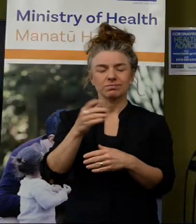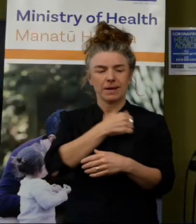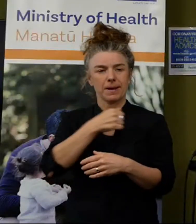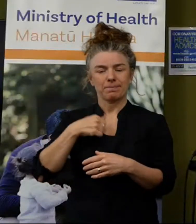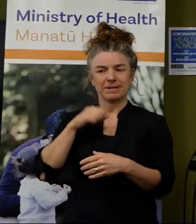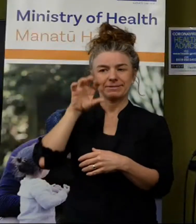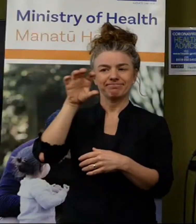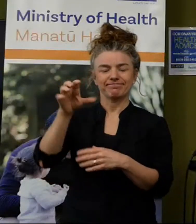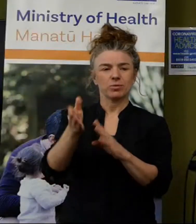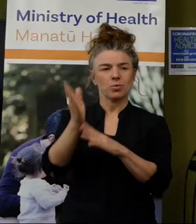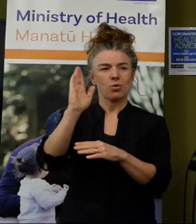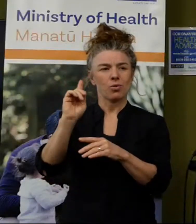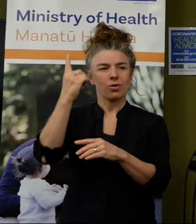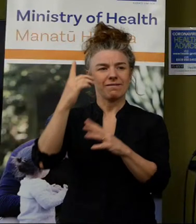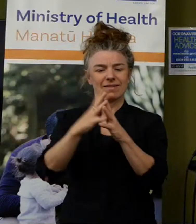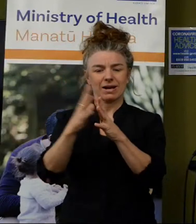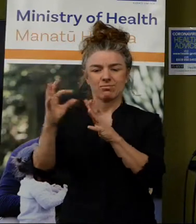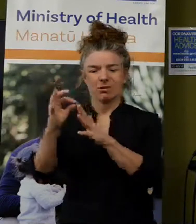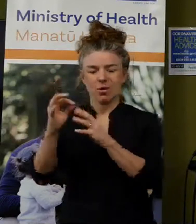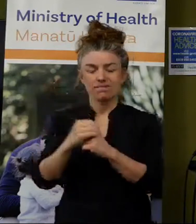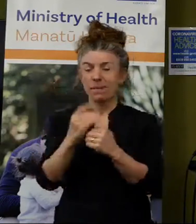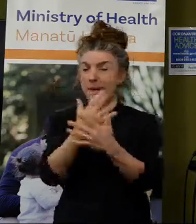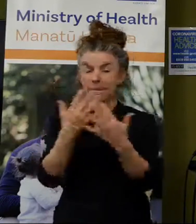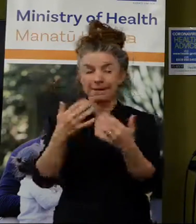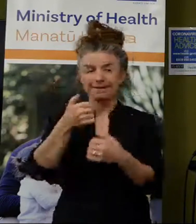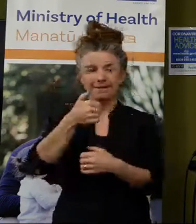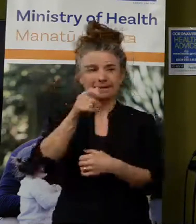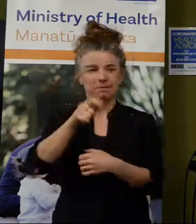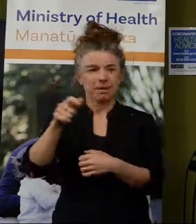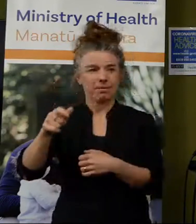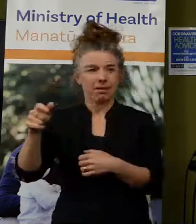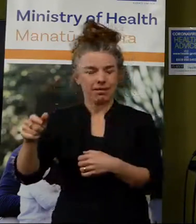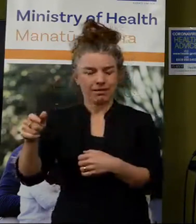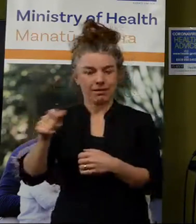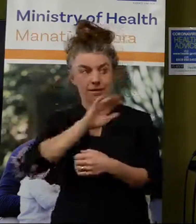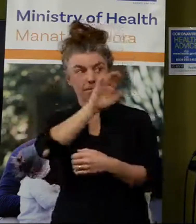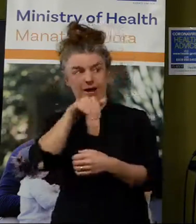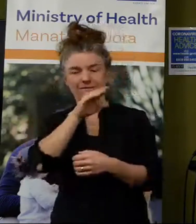This was the six New Zealanders who came back.